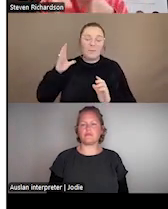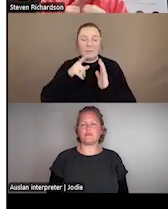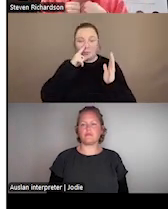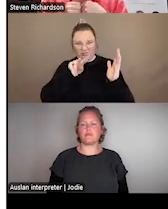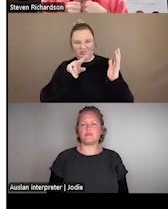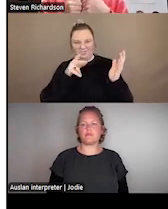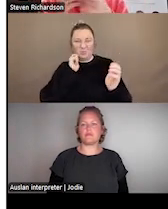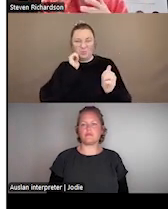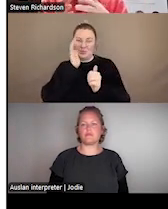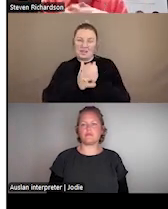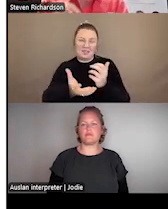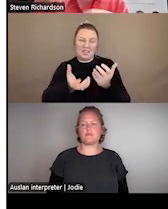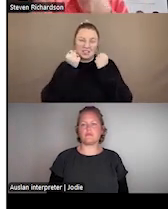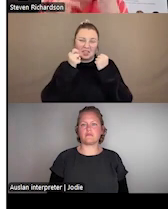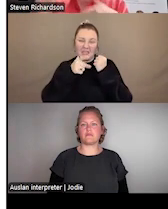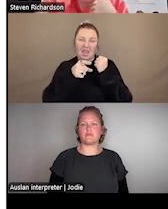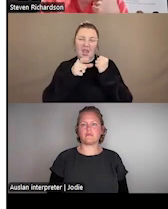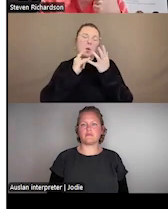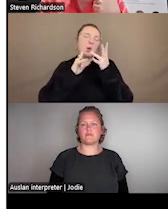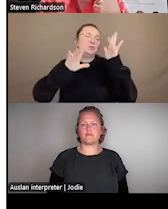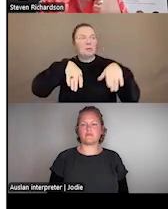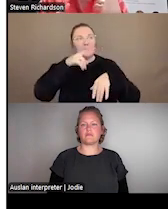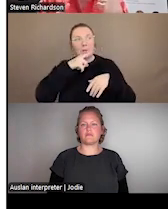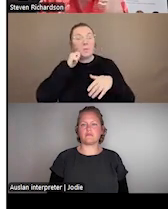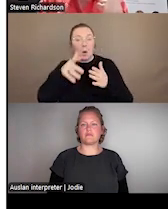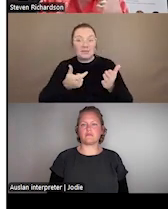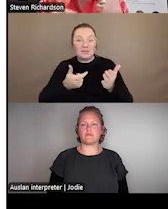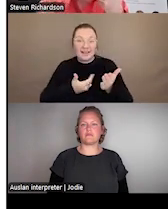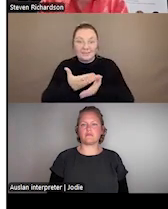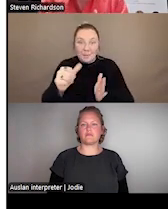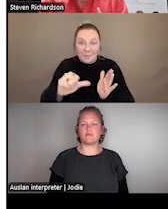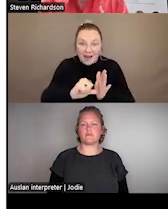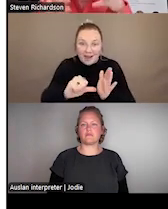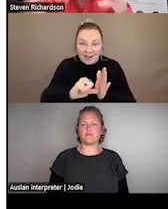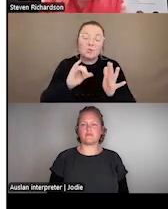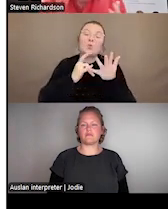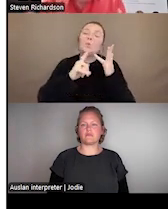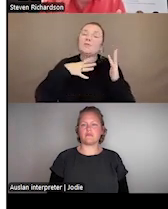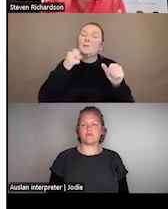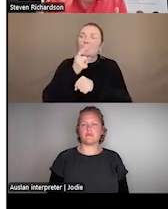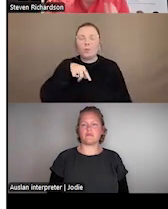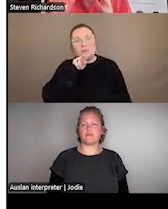a disincentive for people to give. You want to make sure your constituency, the people you are